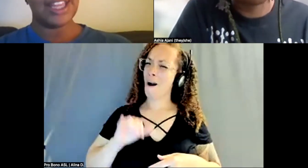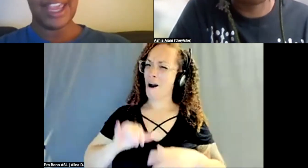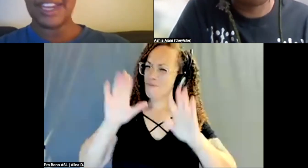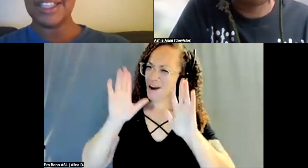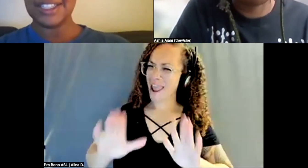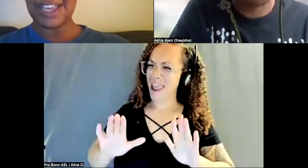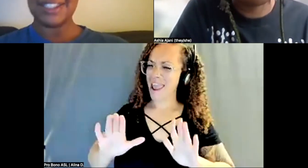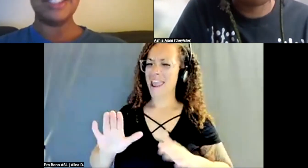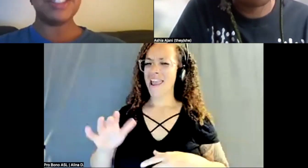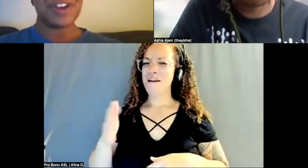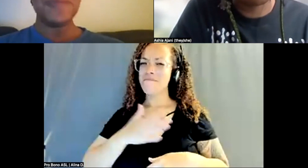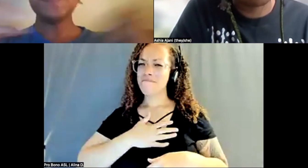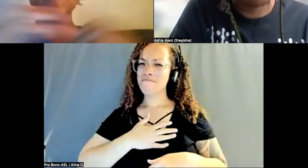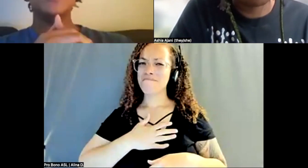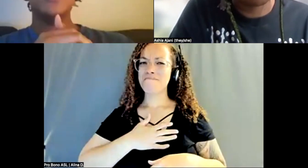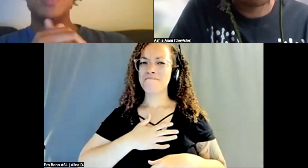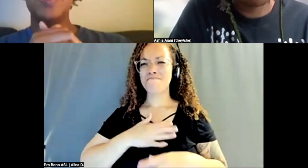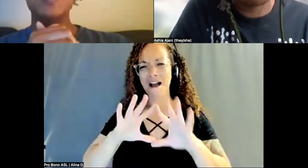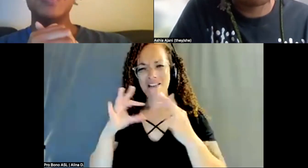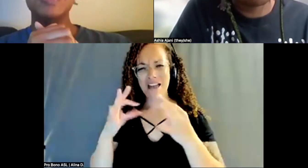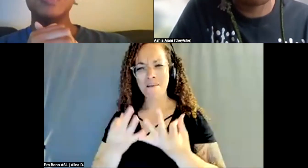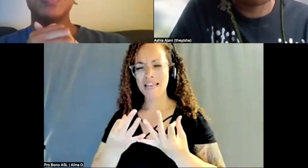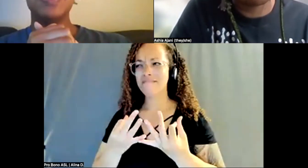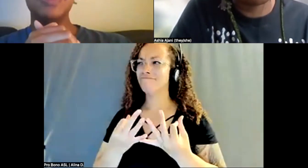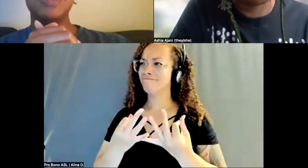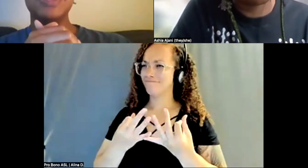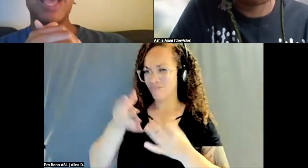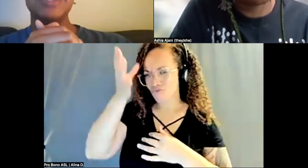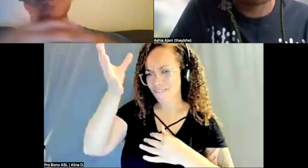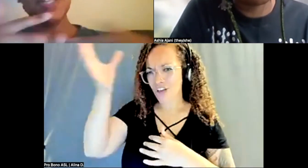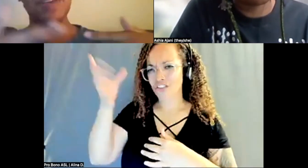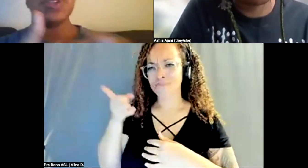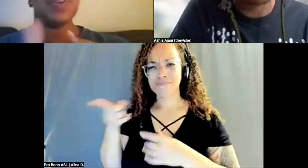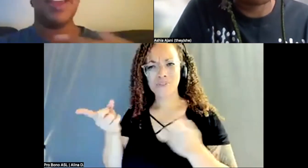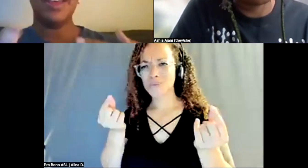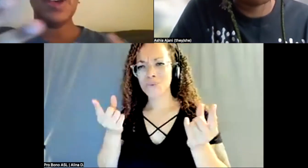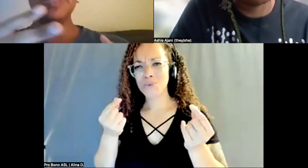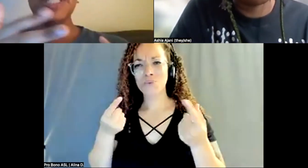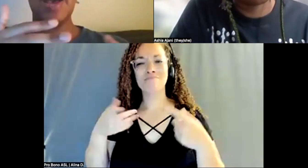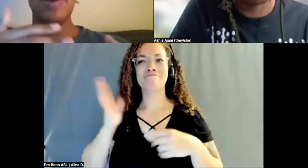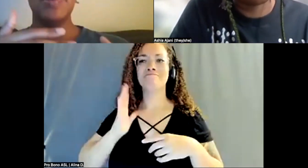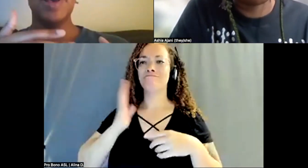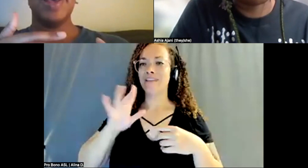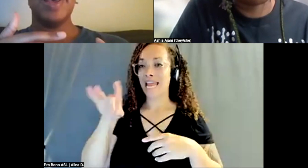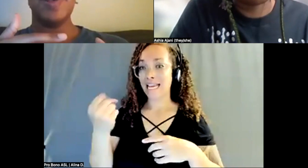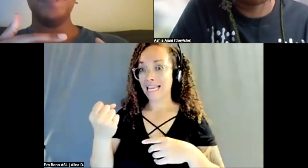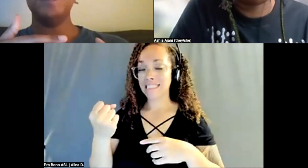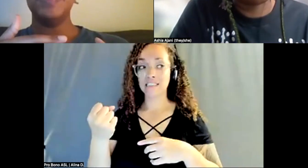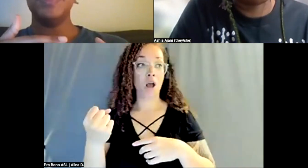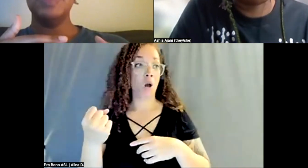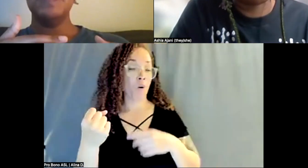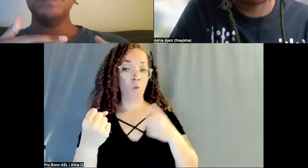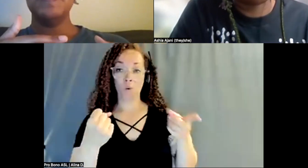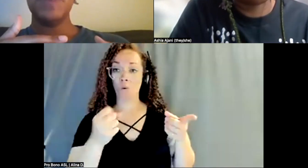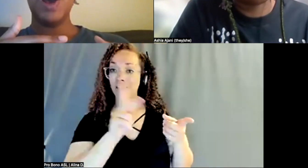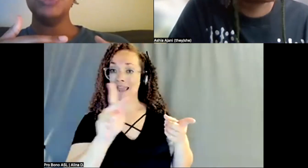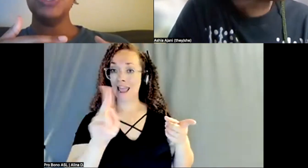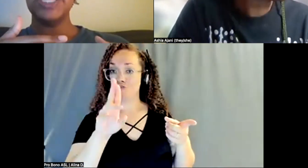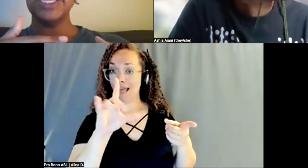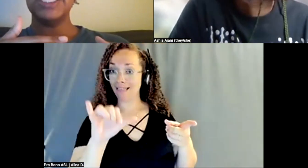in in the 80s in Texas, you know. And so that’s sometimes the way it comes out. But also like,